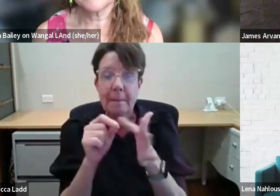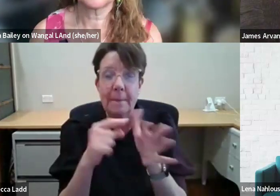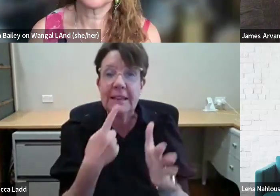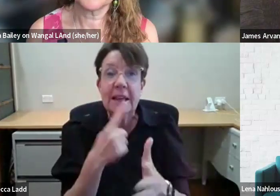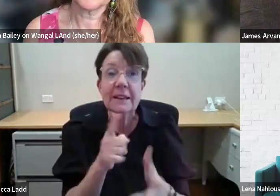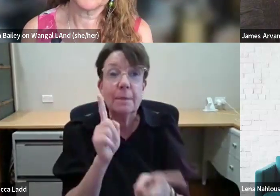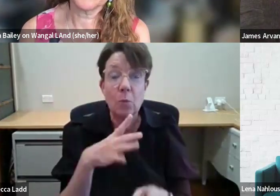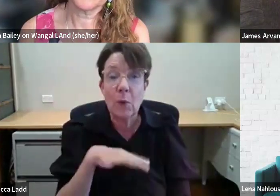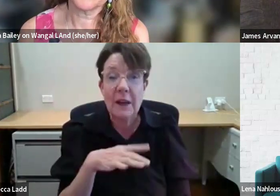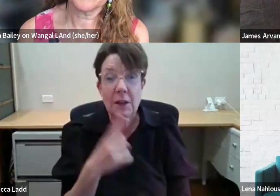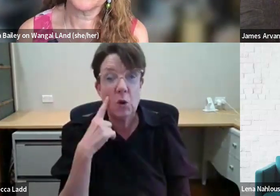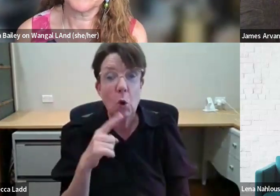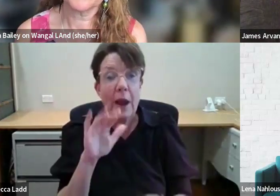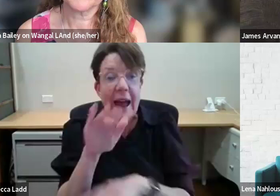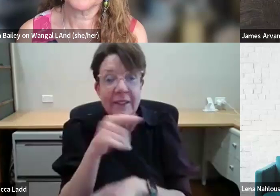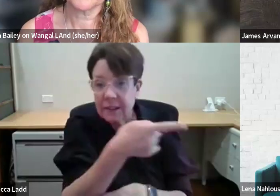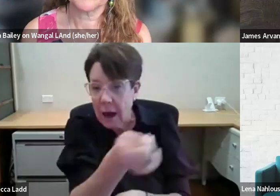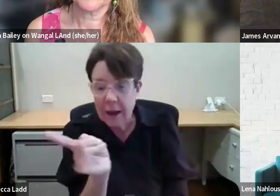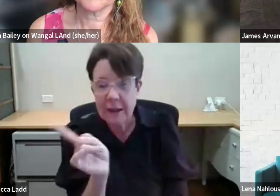environmental justice concerns.